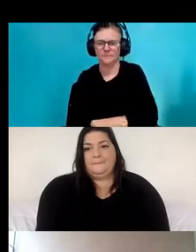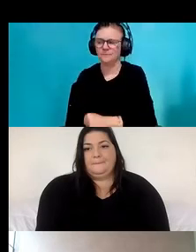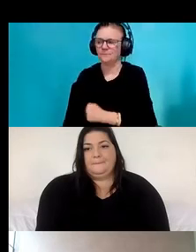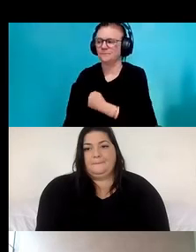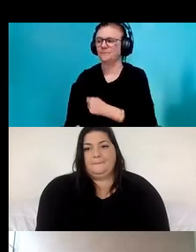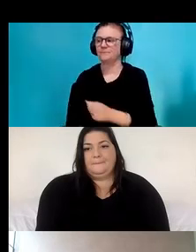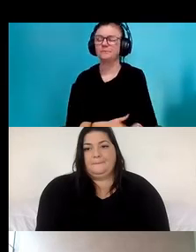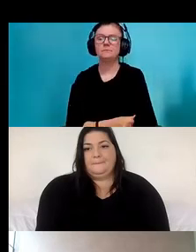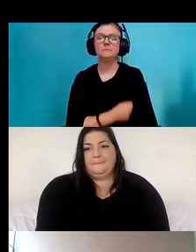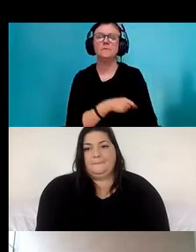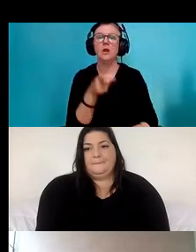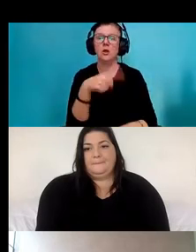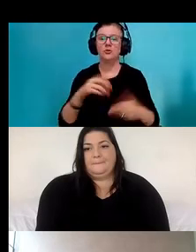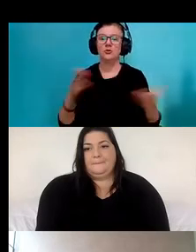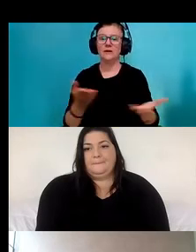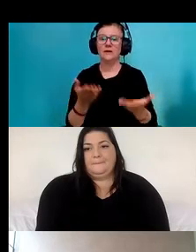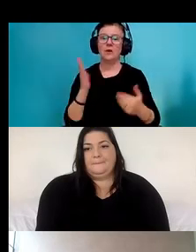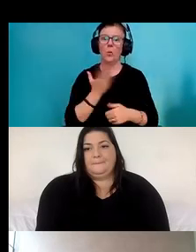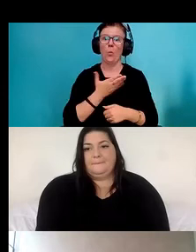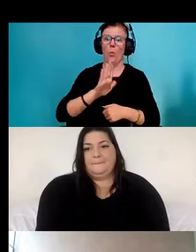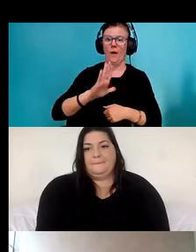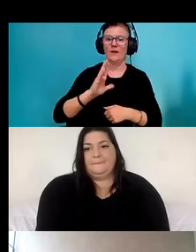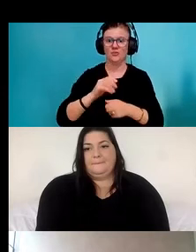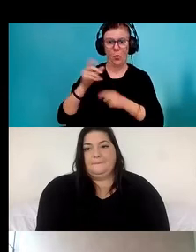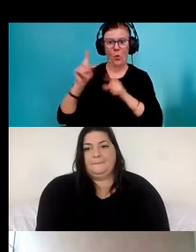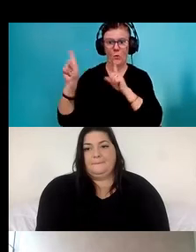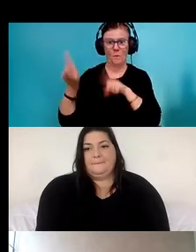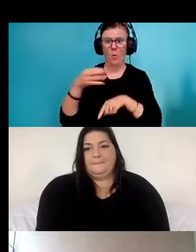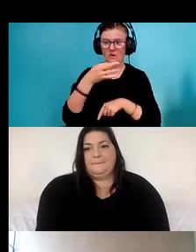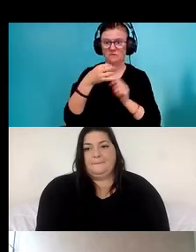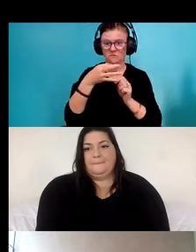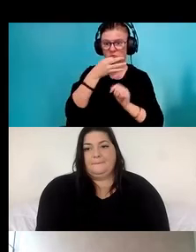your semi-annual progress report is almost due.